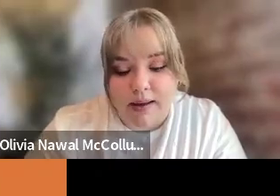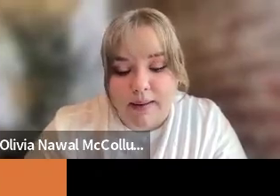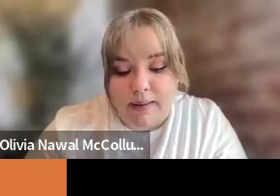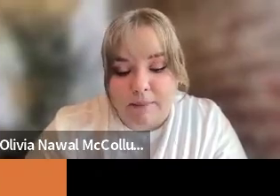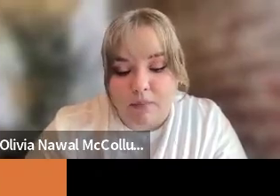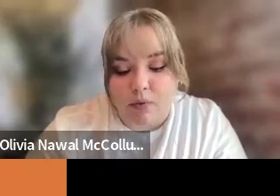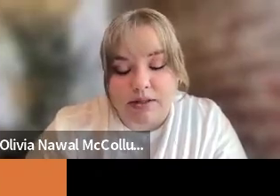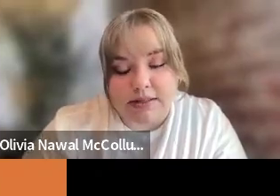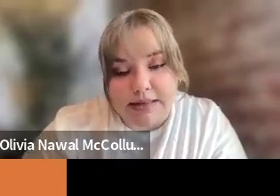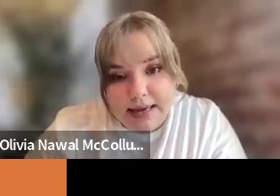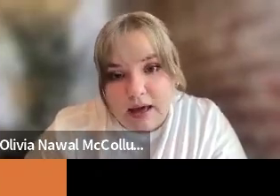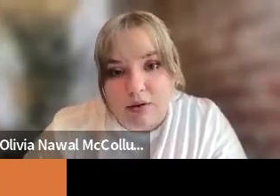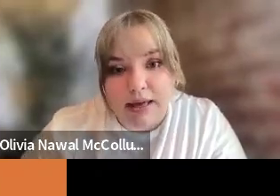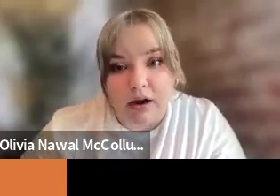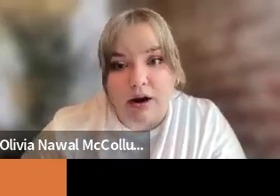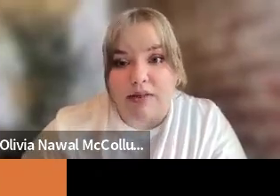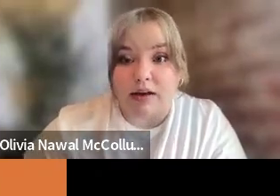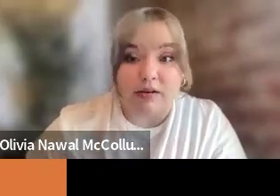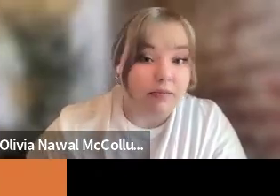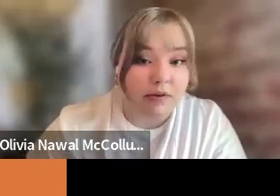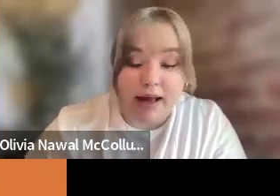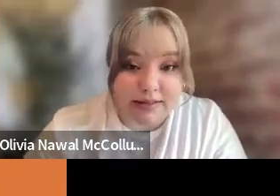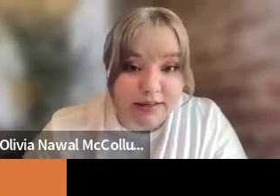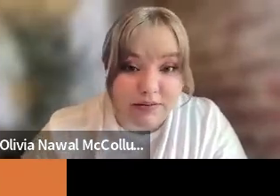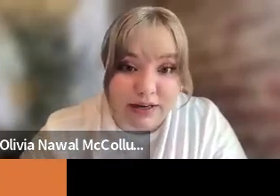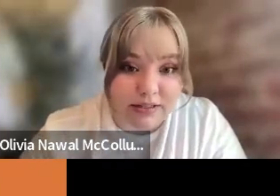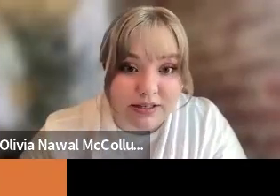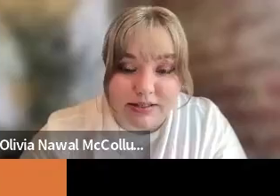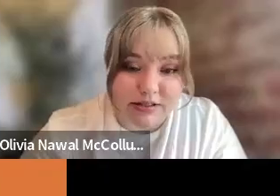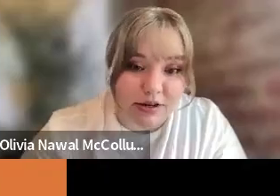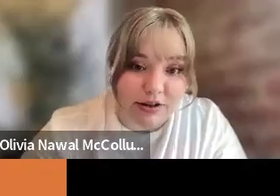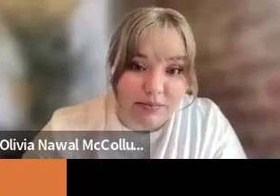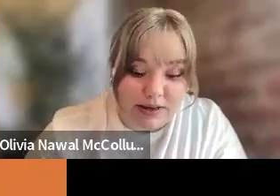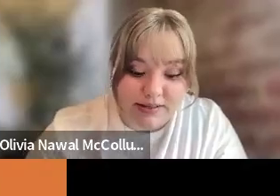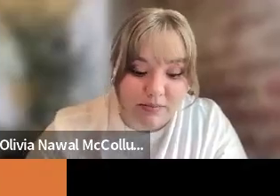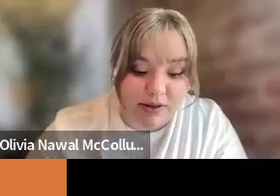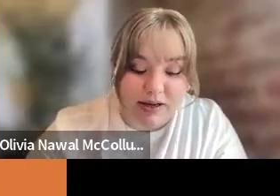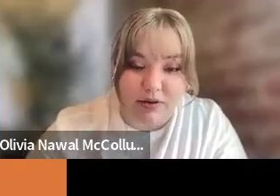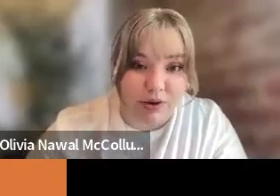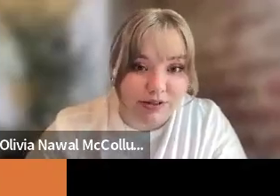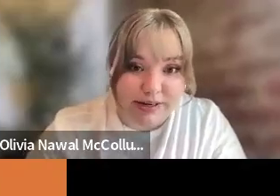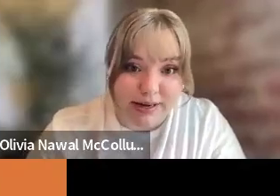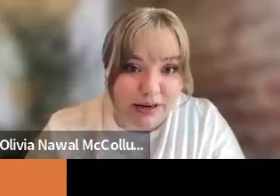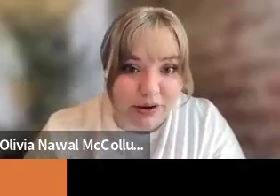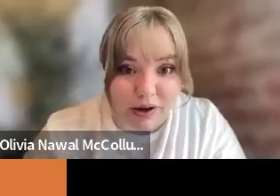just do not understand. They may understand the medical side of it, but there are lots of even medical